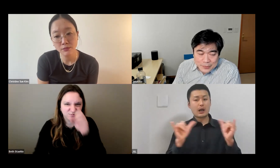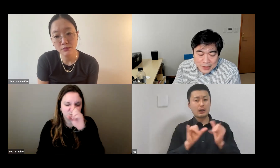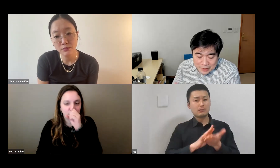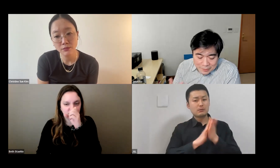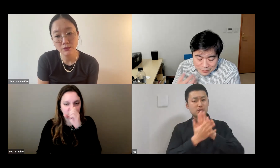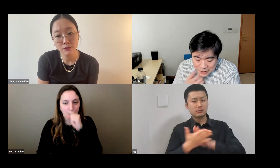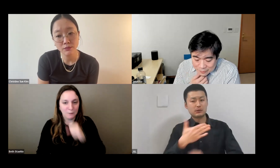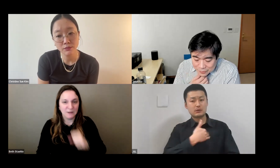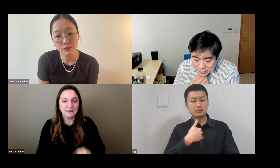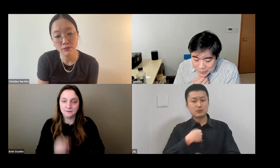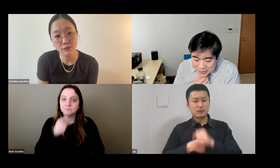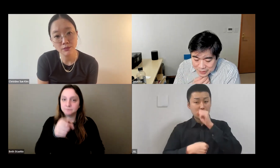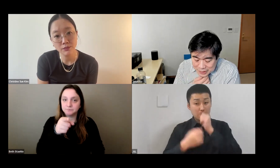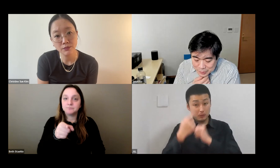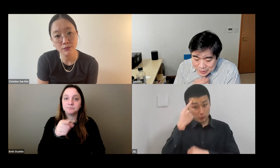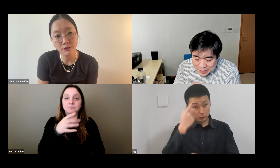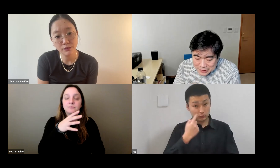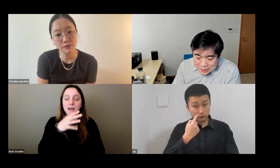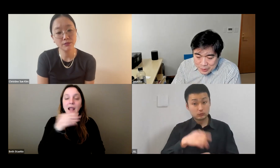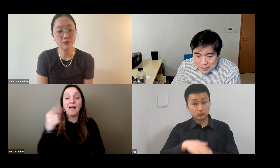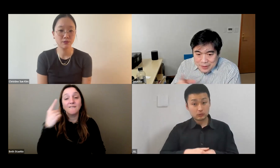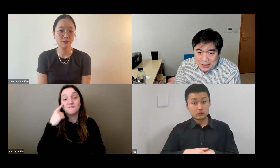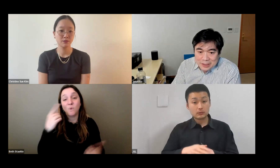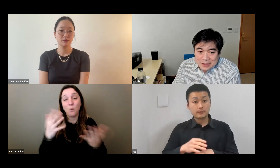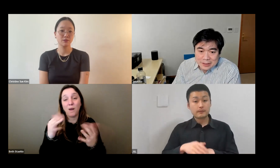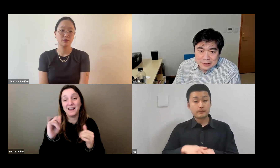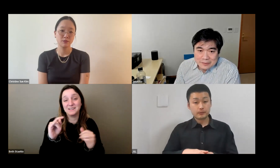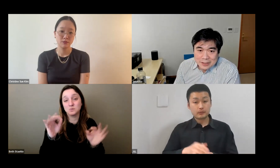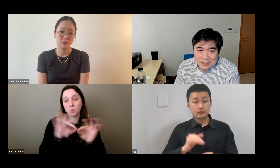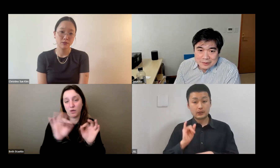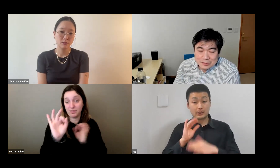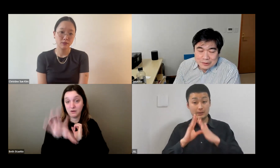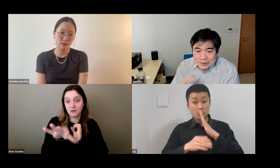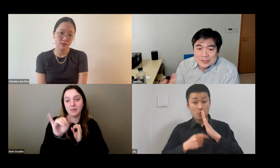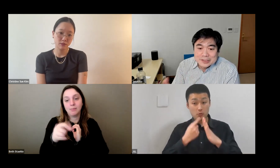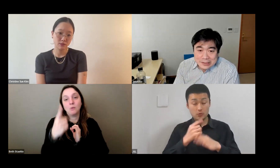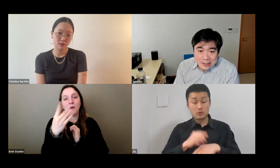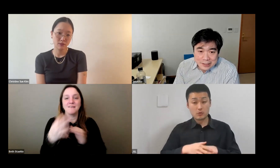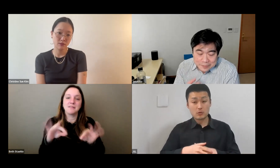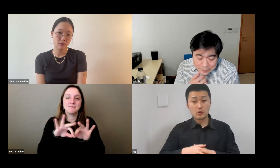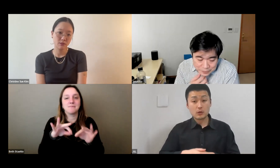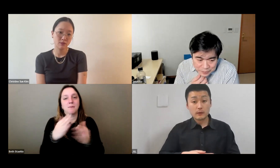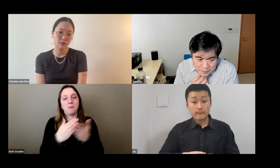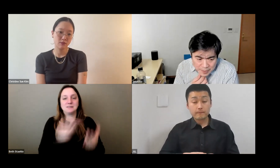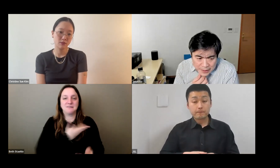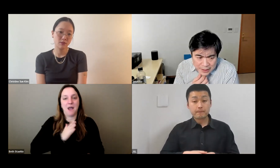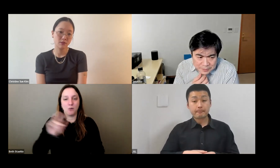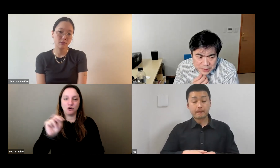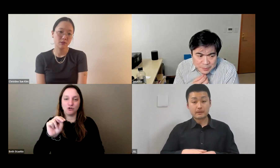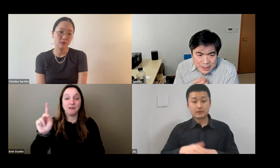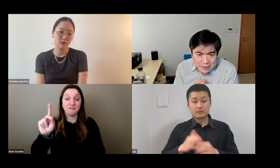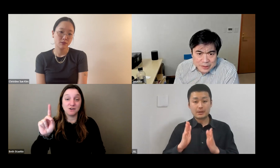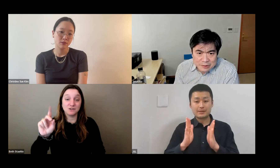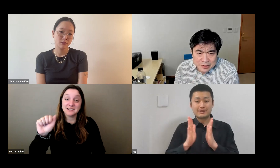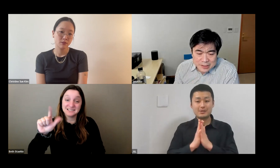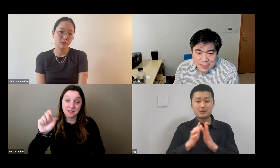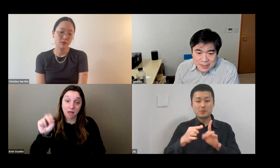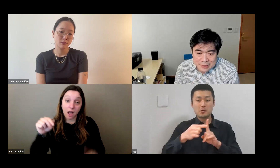And for what it's worth, this is one of the key things of our Neurodiversity Salon. Japan was criticized